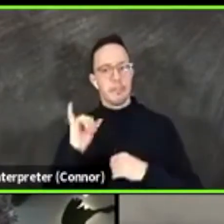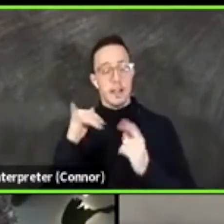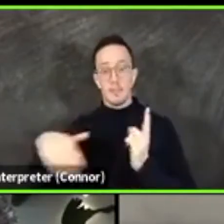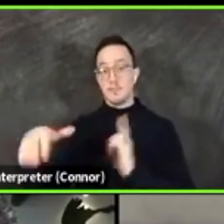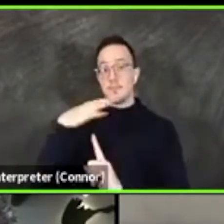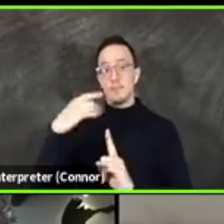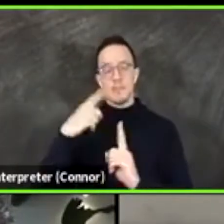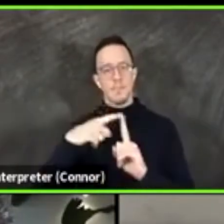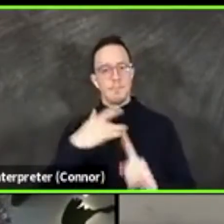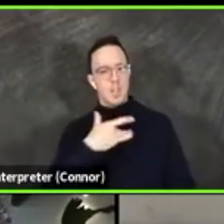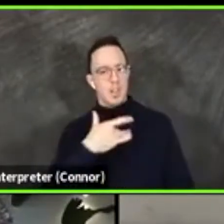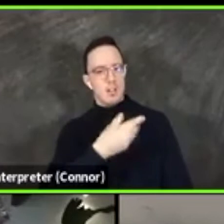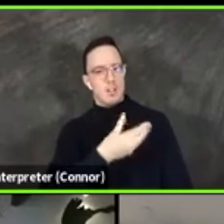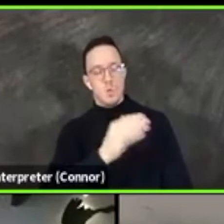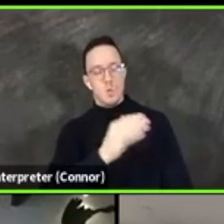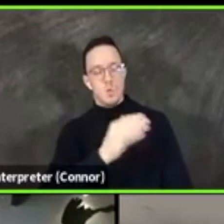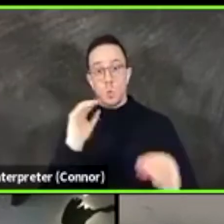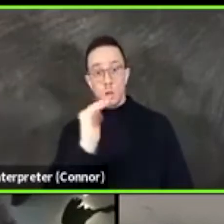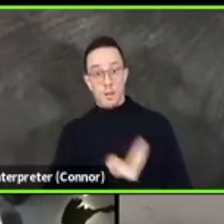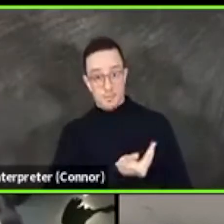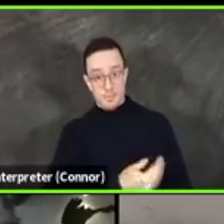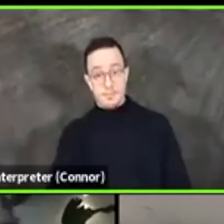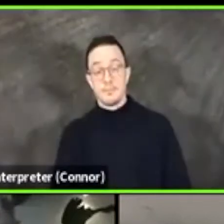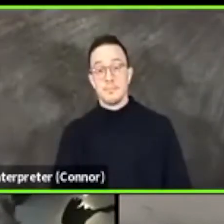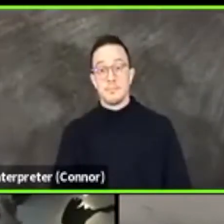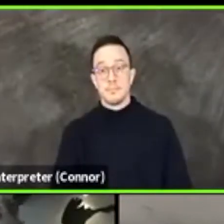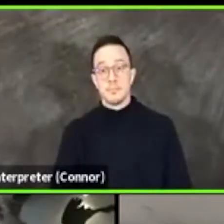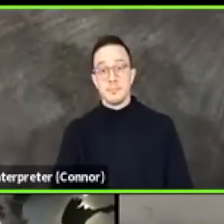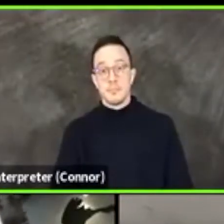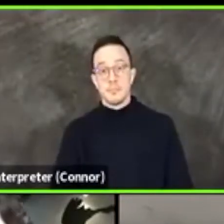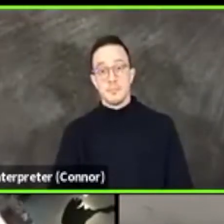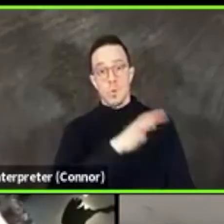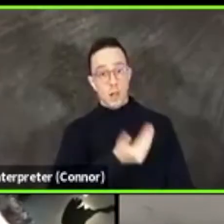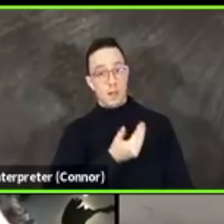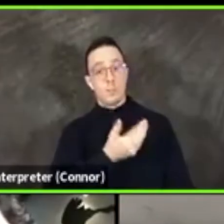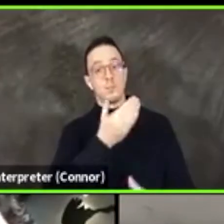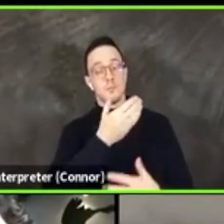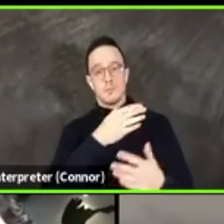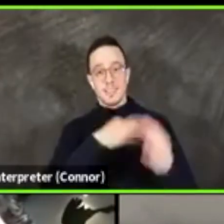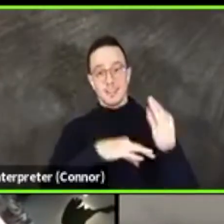WHERE THE ARTICULATION CAN OCCUR, WHERE WELCOME CAN BECOME WORN IN, BUT RETAIN